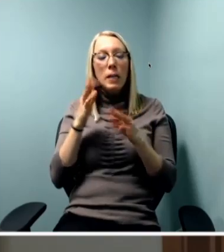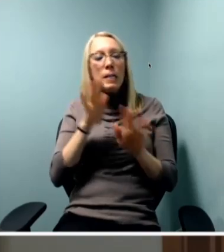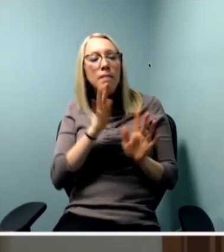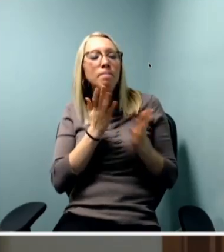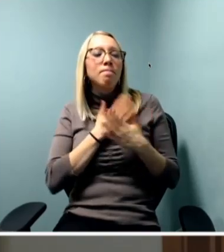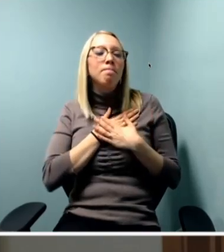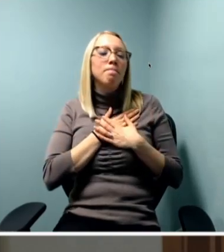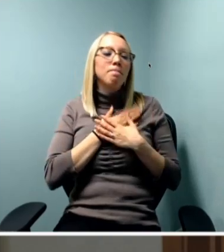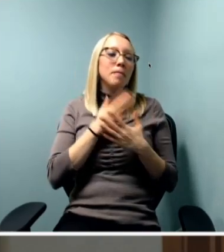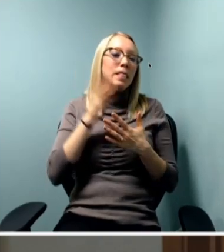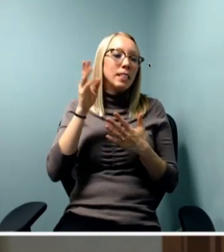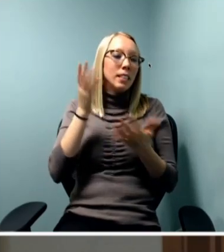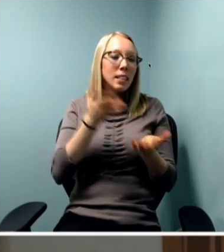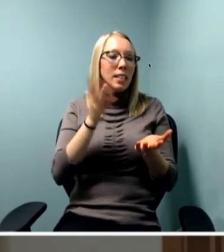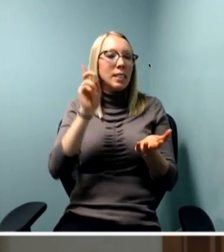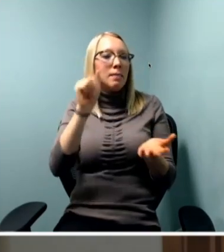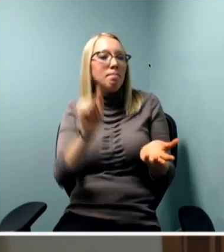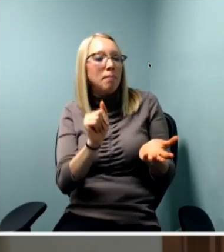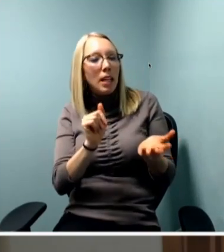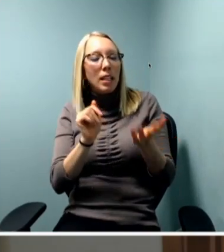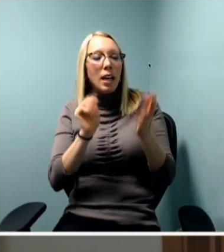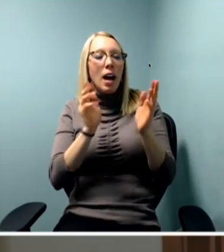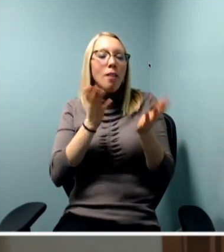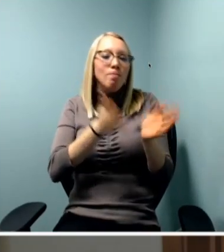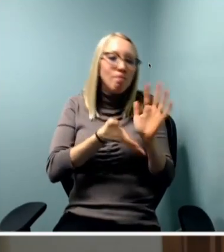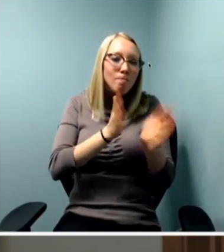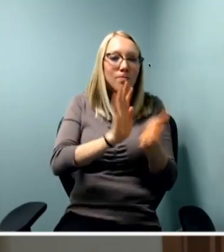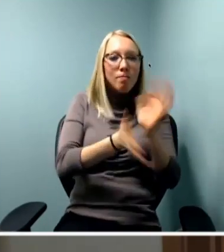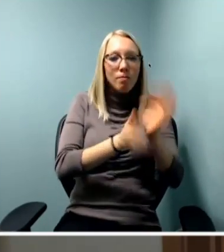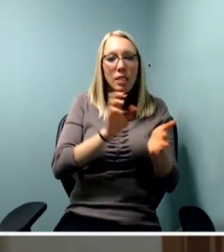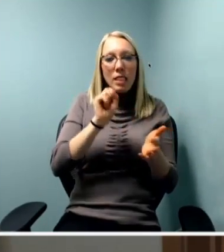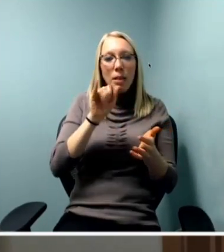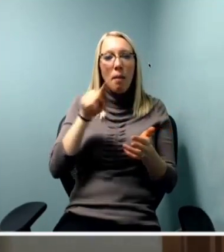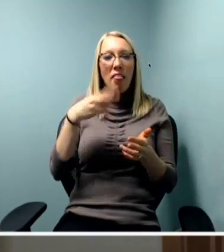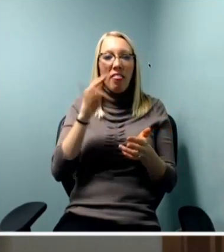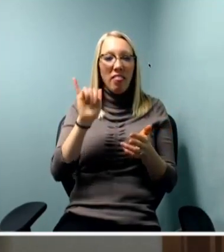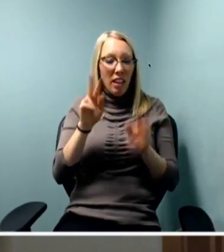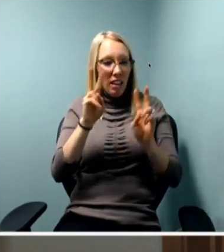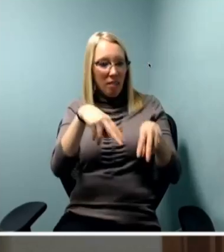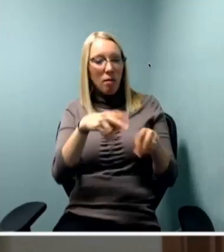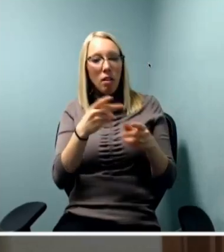reviewers were able to take the work and look at it in the context